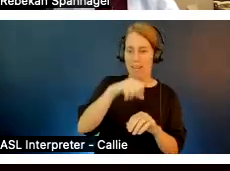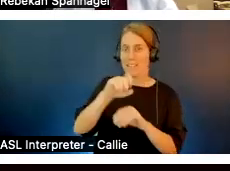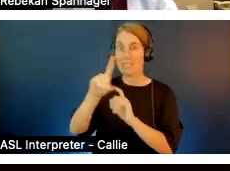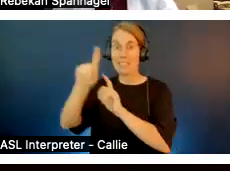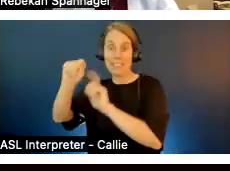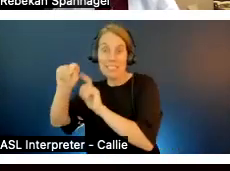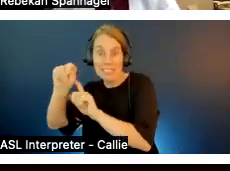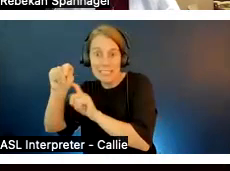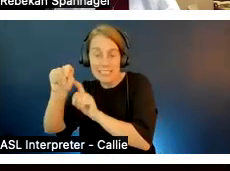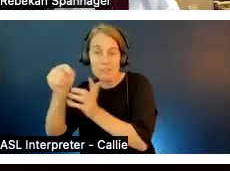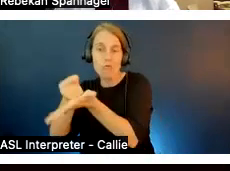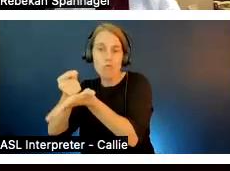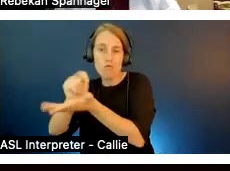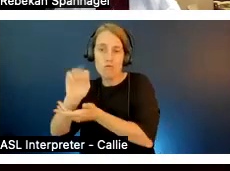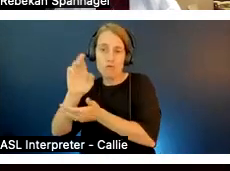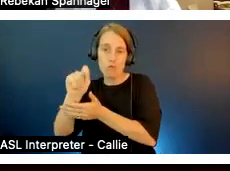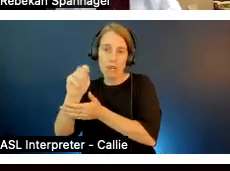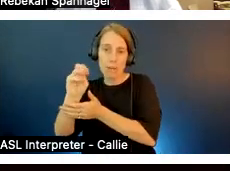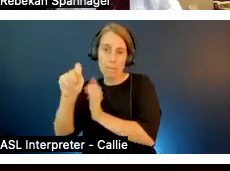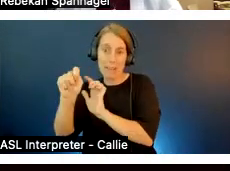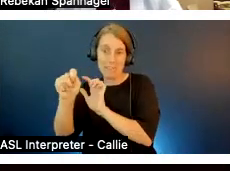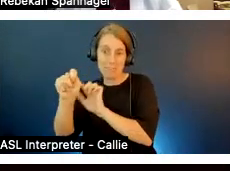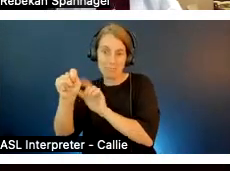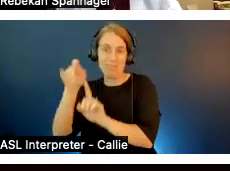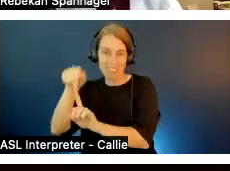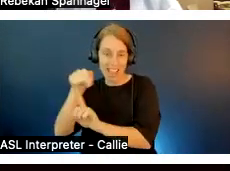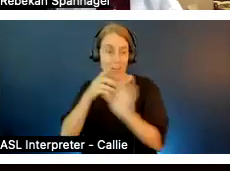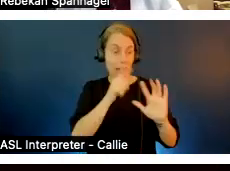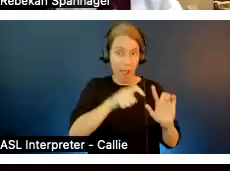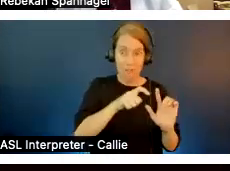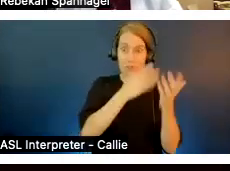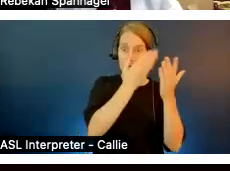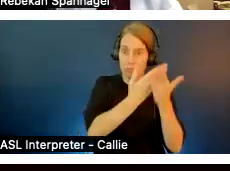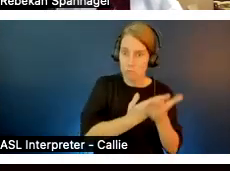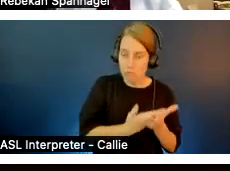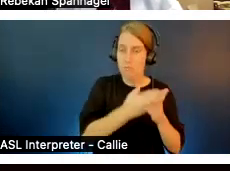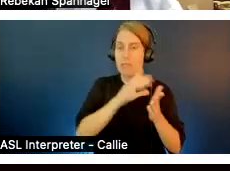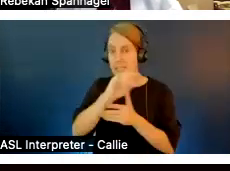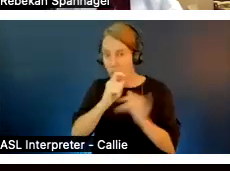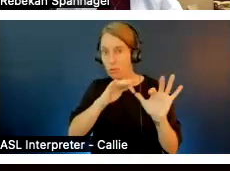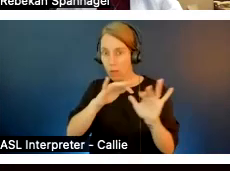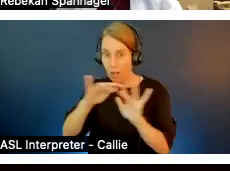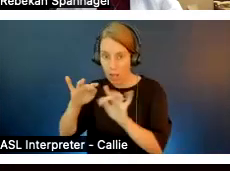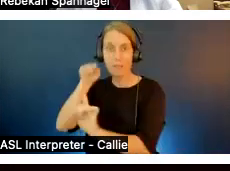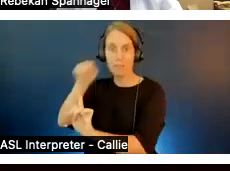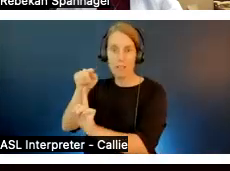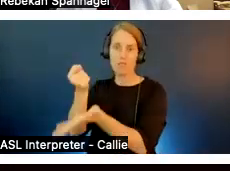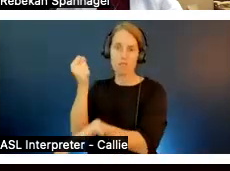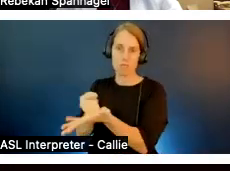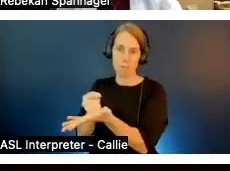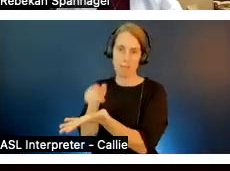um what we're advocating for um is that once you know once this diagnosis happens um an individual